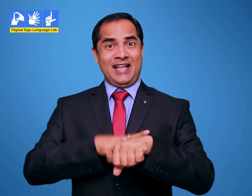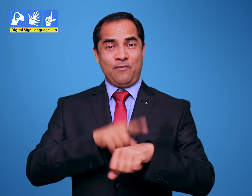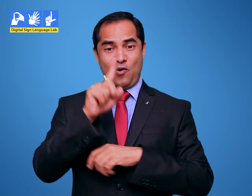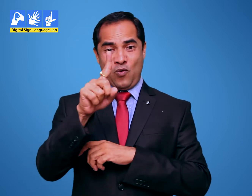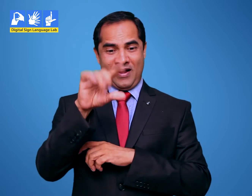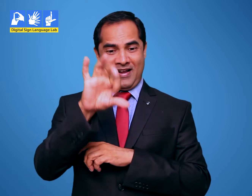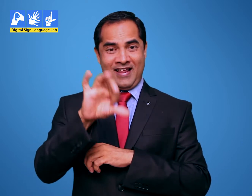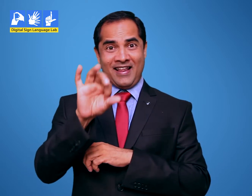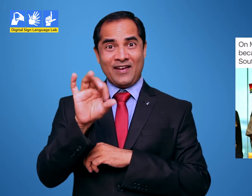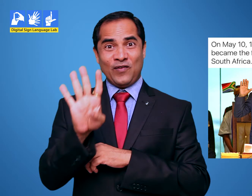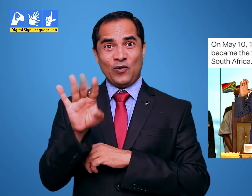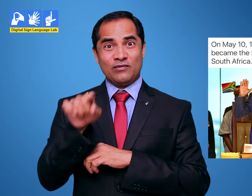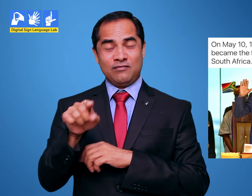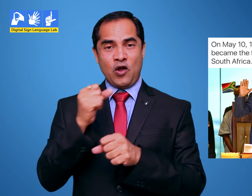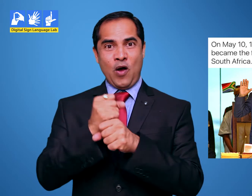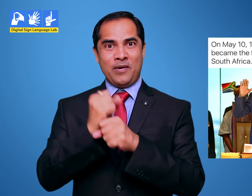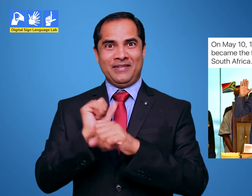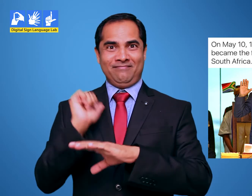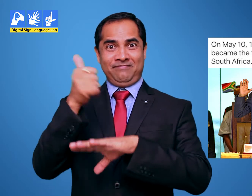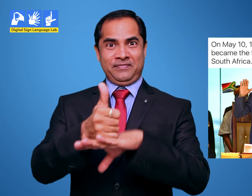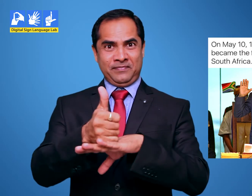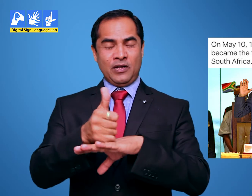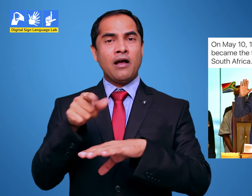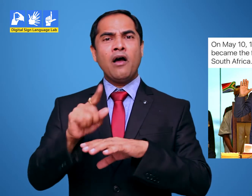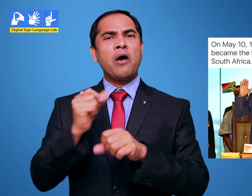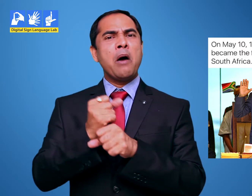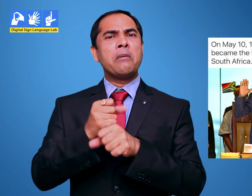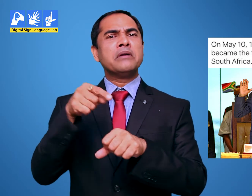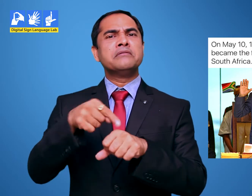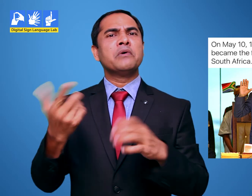first democratic elections in South Africa and making of democratic